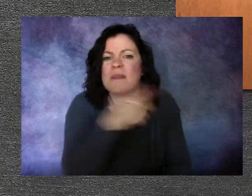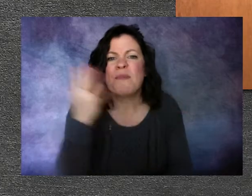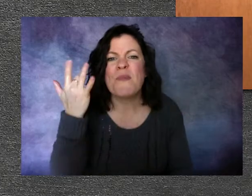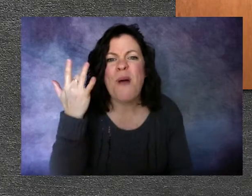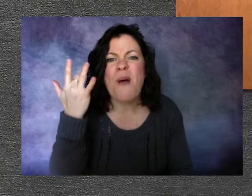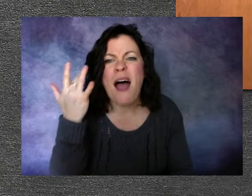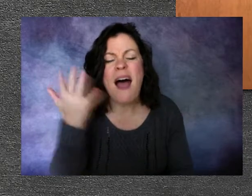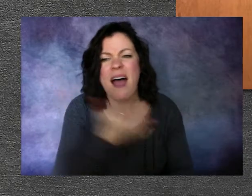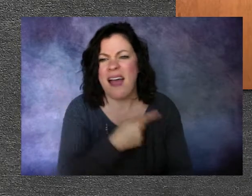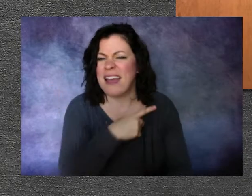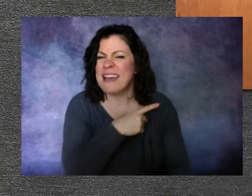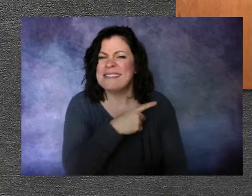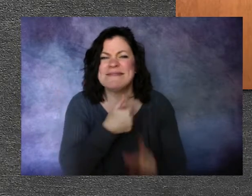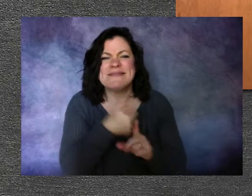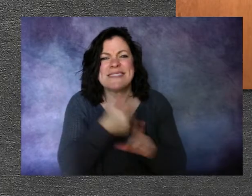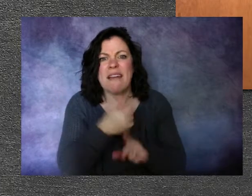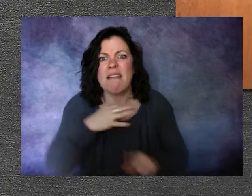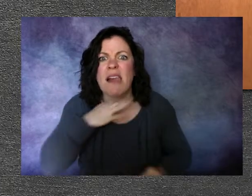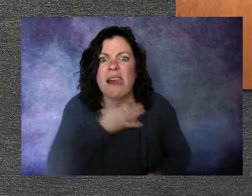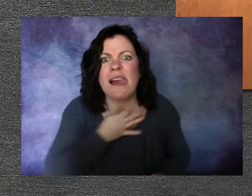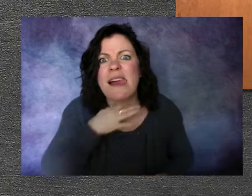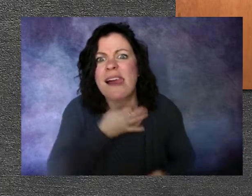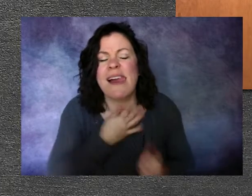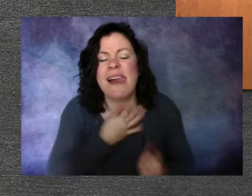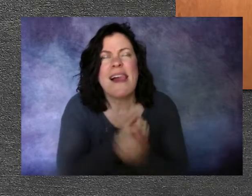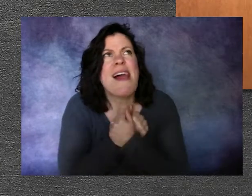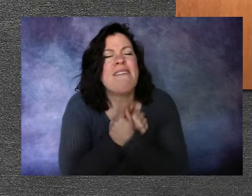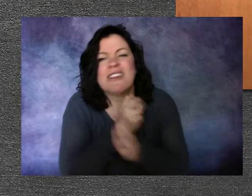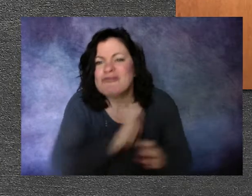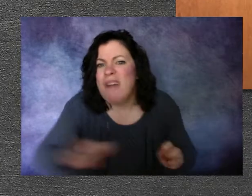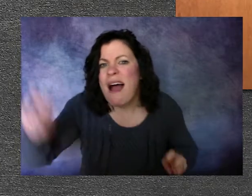because he loves to travel and explore.